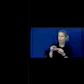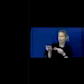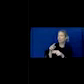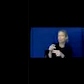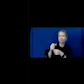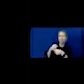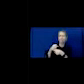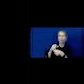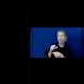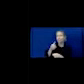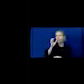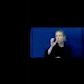I got to know Sarah a lot more.